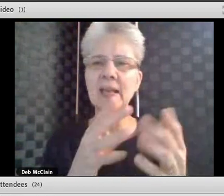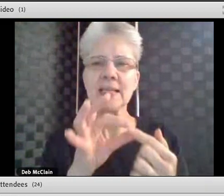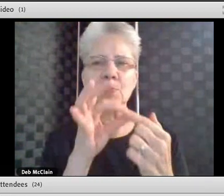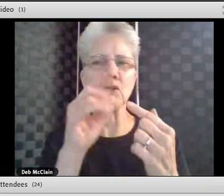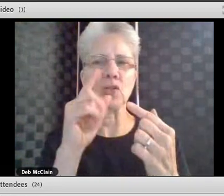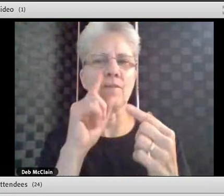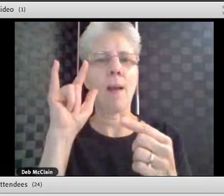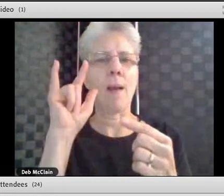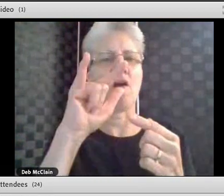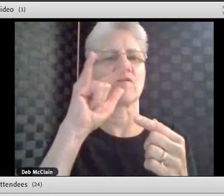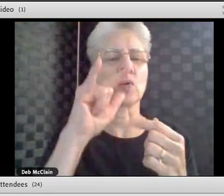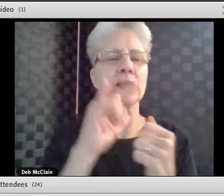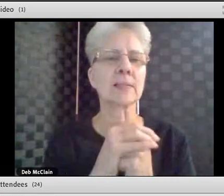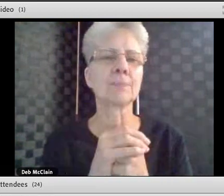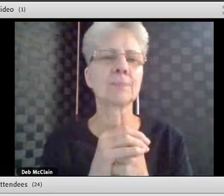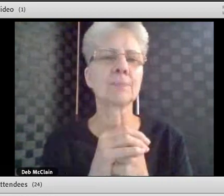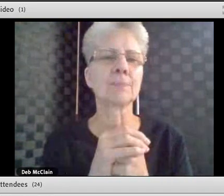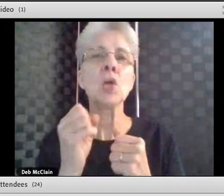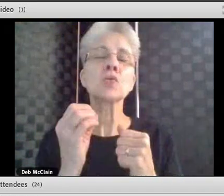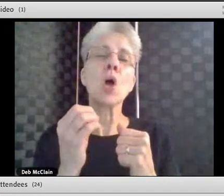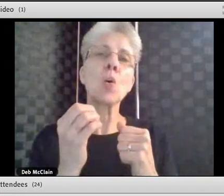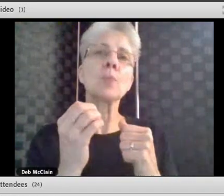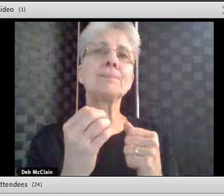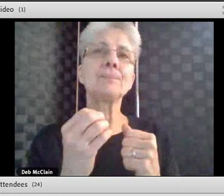and develop things, especially for the Air Force.